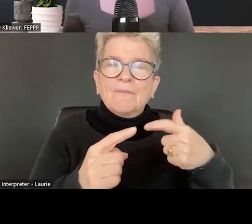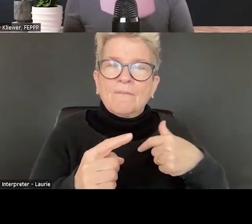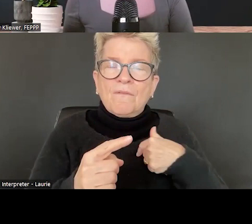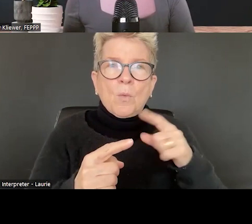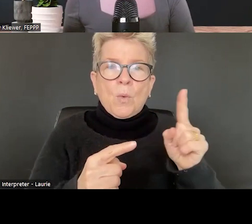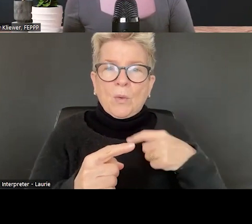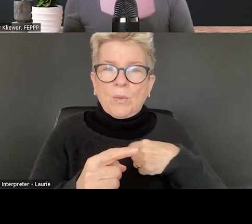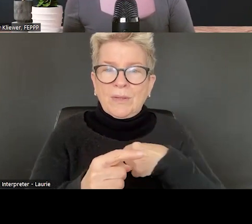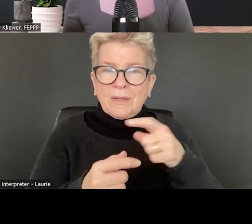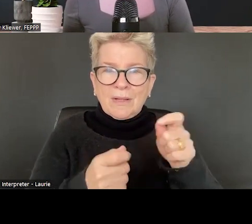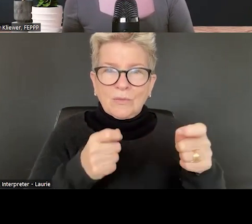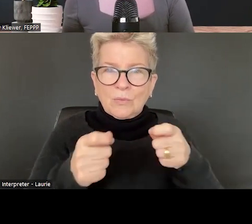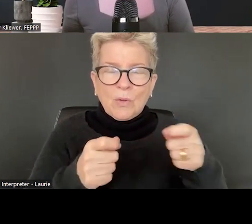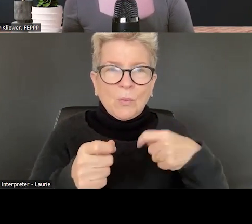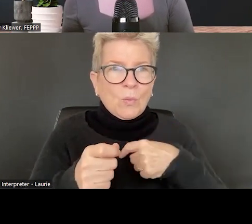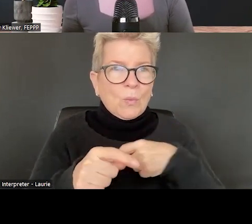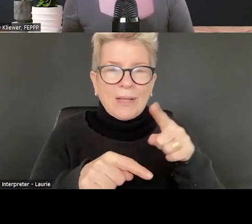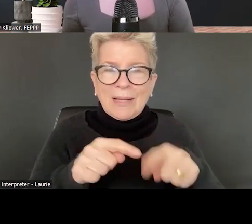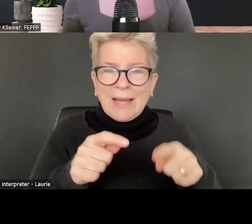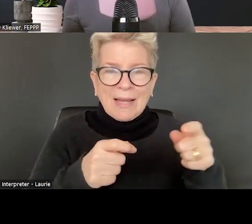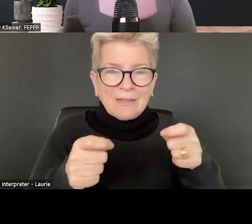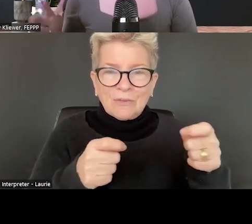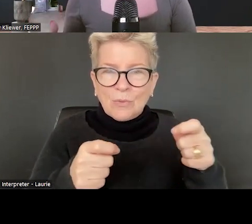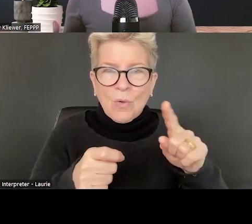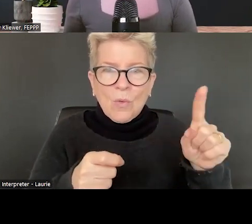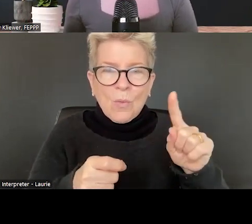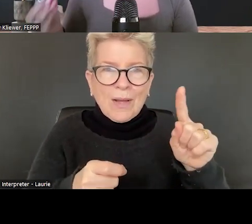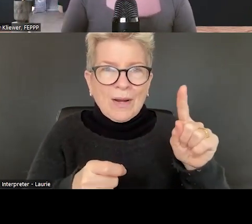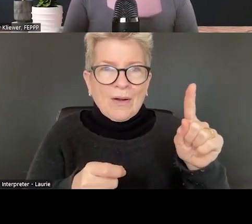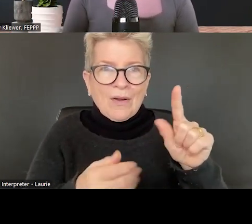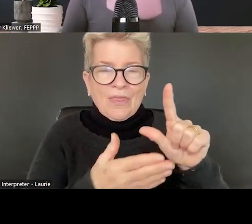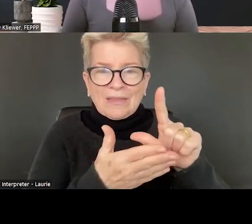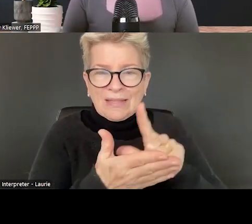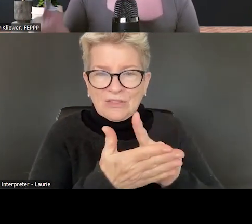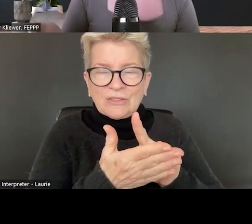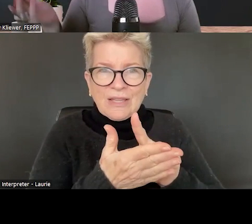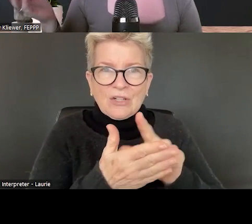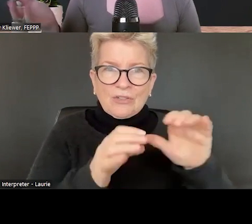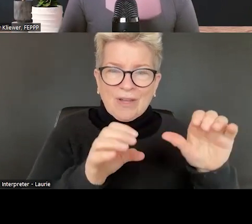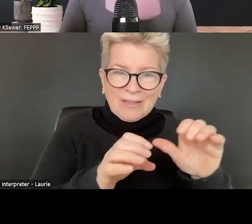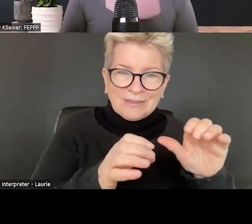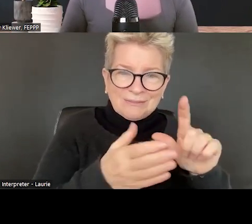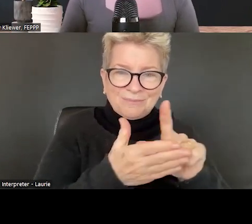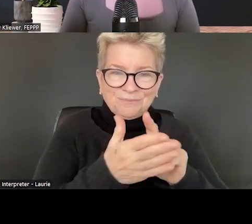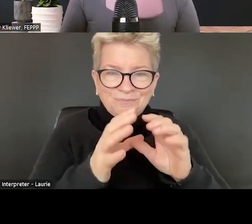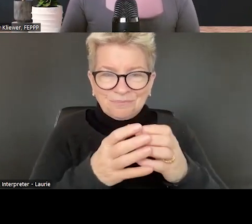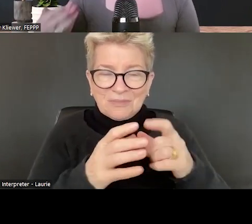cannot control what the legislature does or doesn't do, but this opportunity is here now,